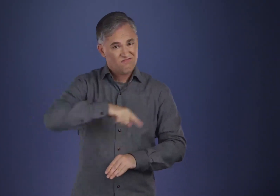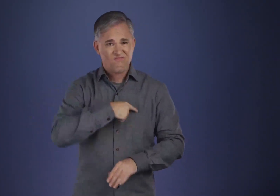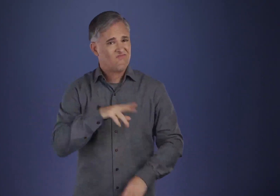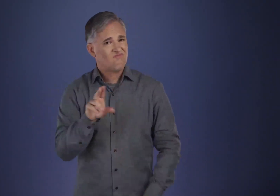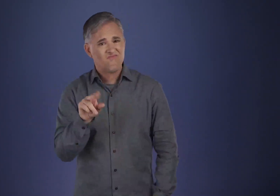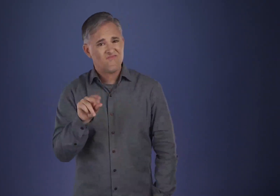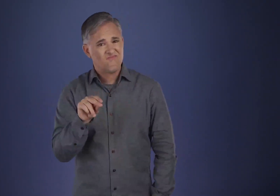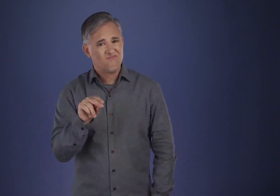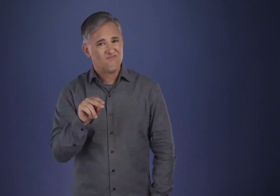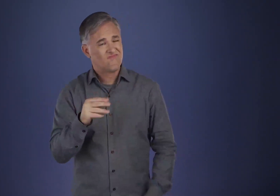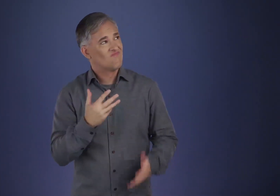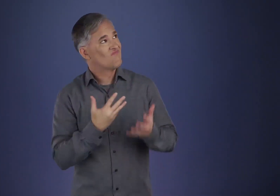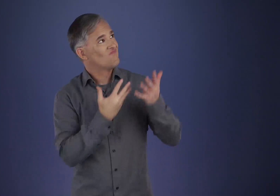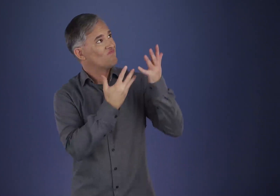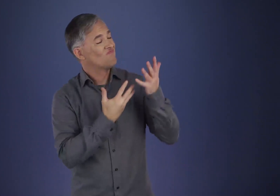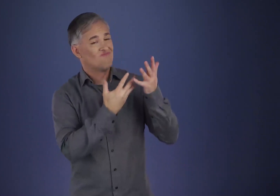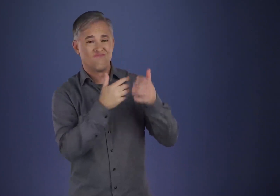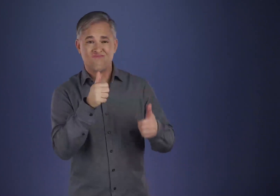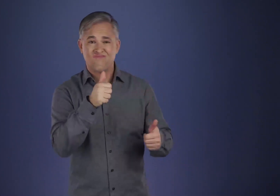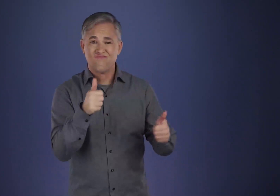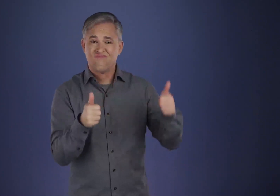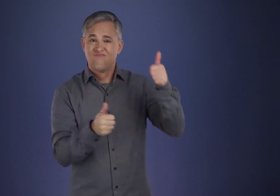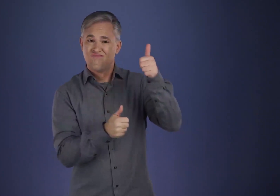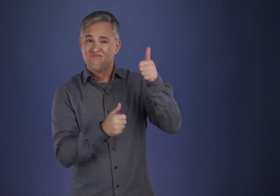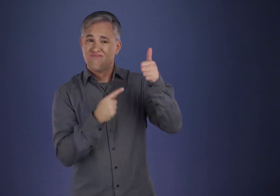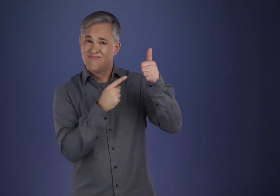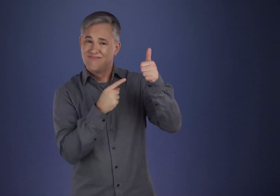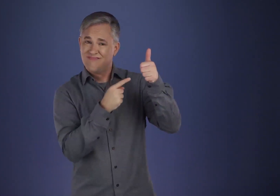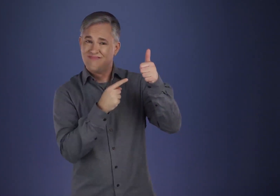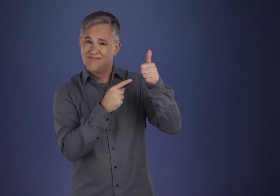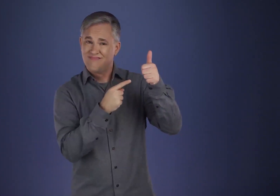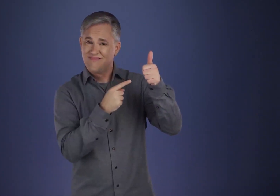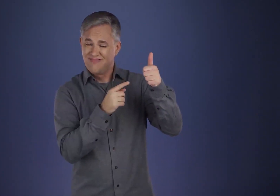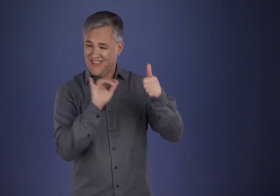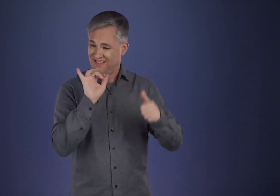but what we’ve got won’t run on ethics only; it has to be better.